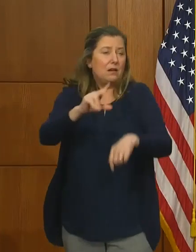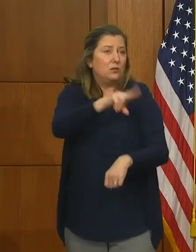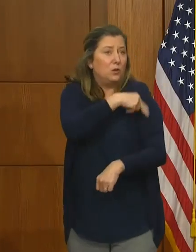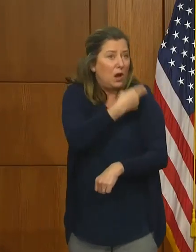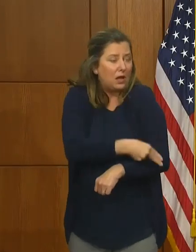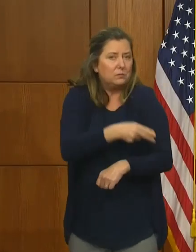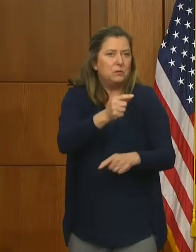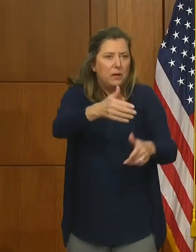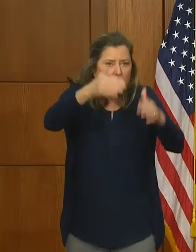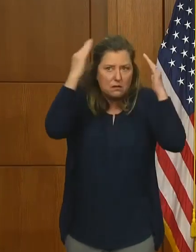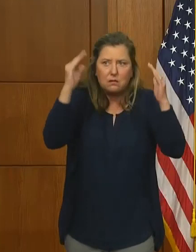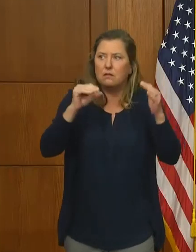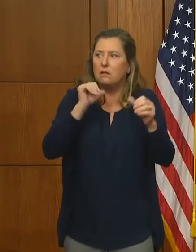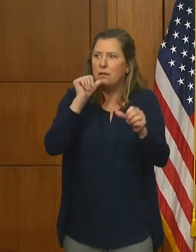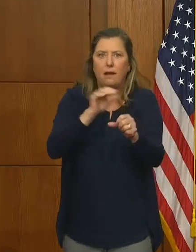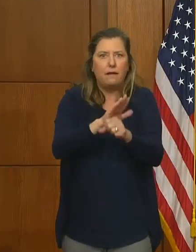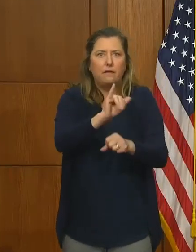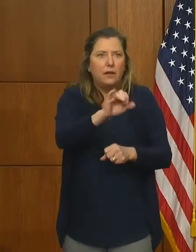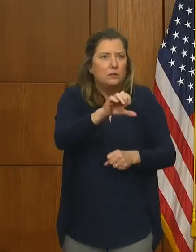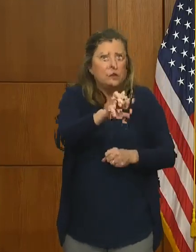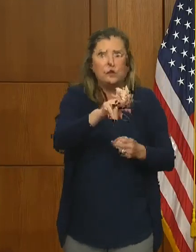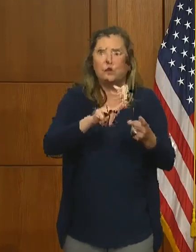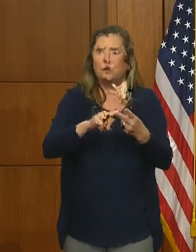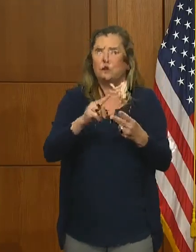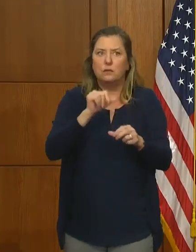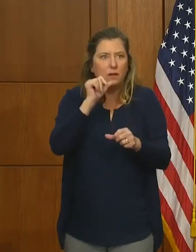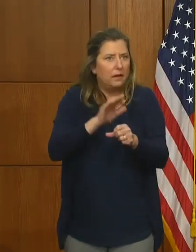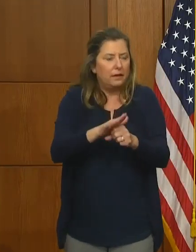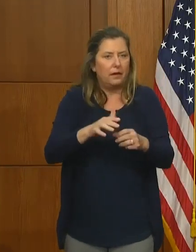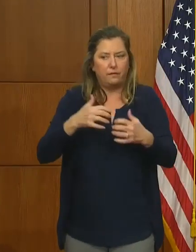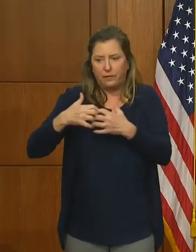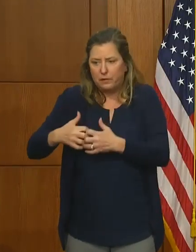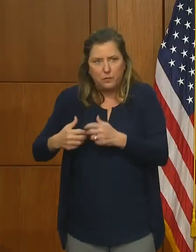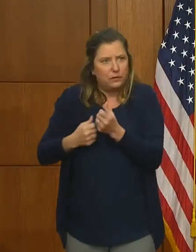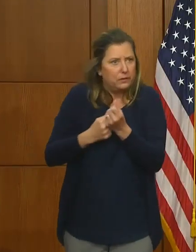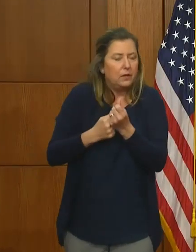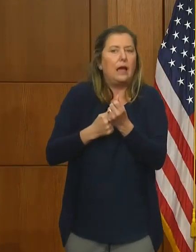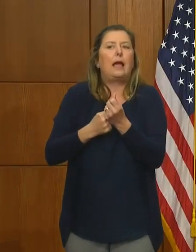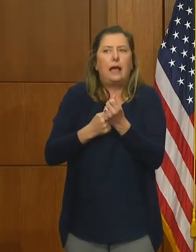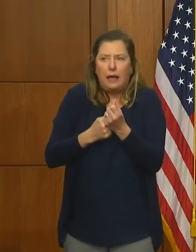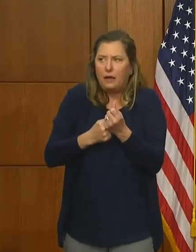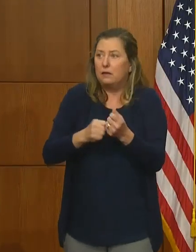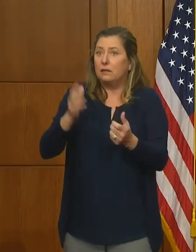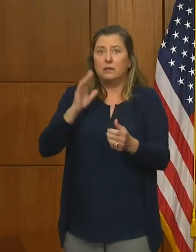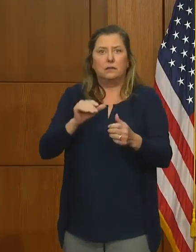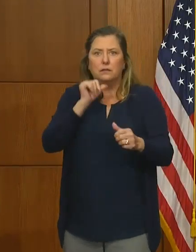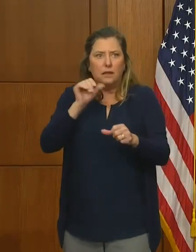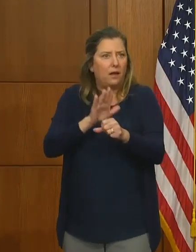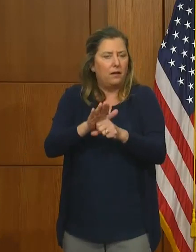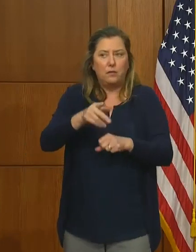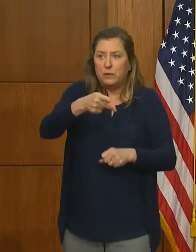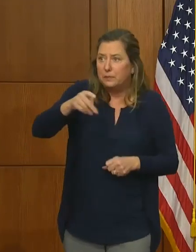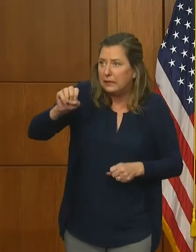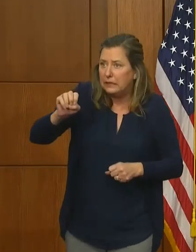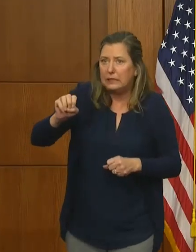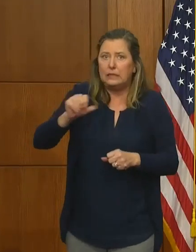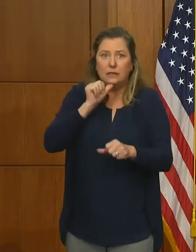WOULD OVERWHELM OUR I SEE USE AND ARE VENTILATOR CAPACITY. WE